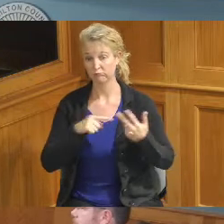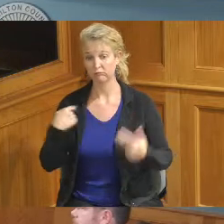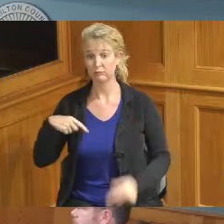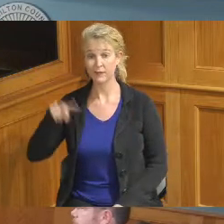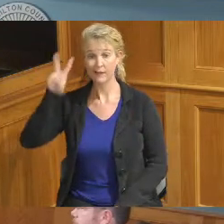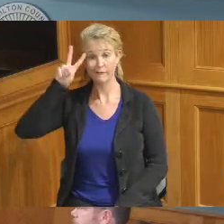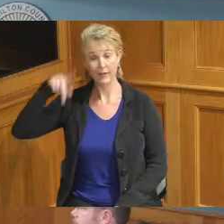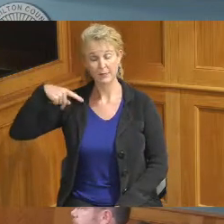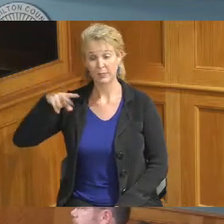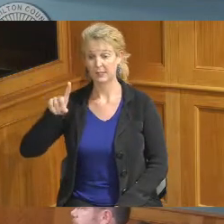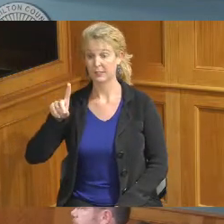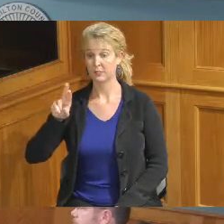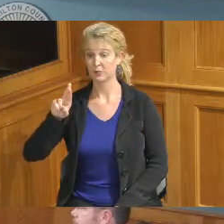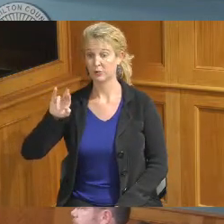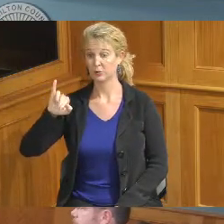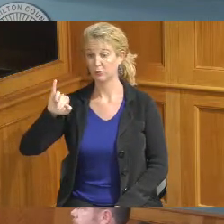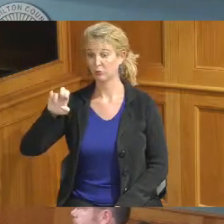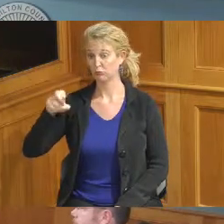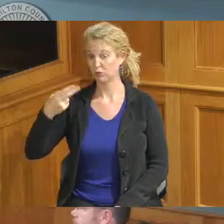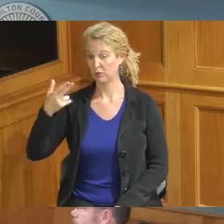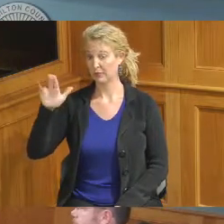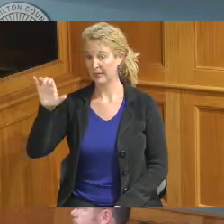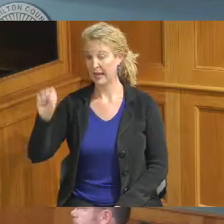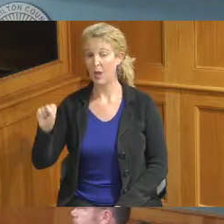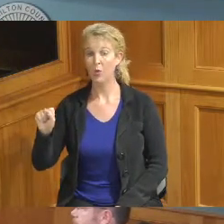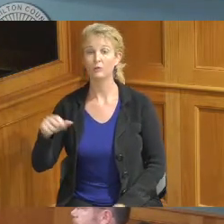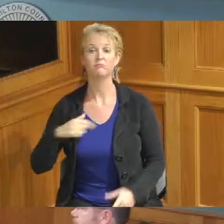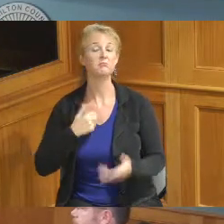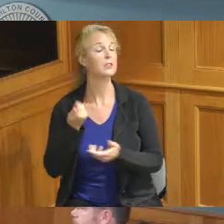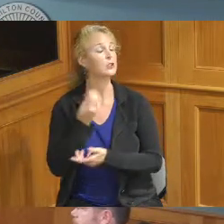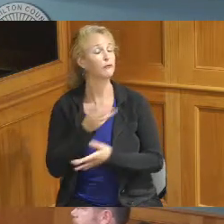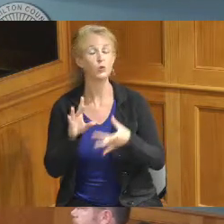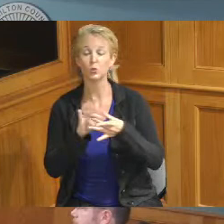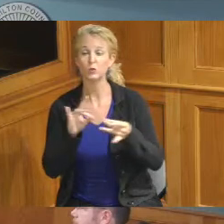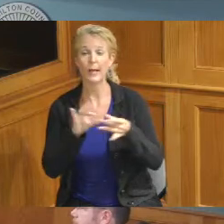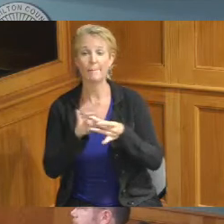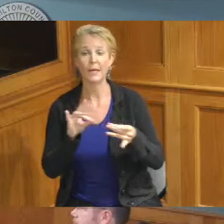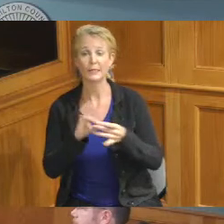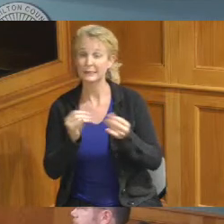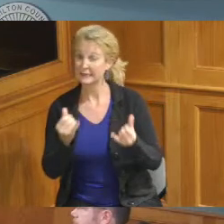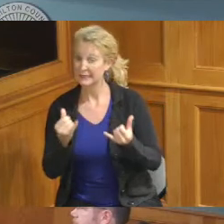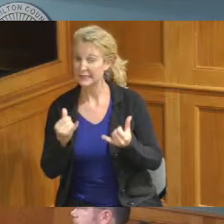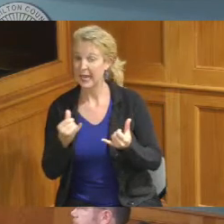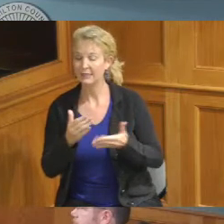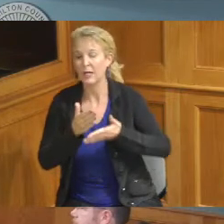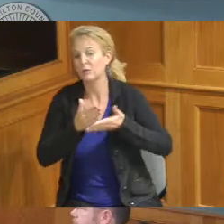Driehaus thank you just have a couple of things today and some of these things we have all done so